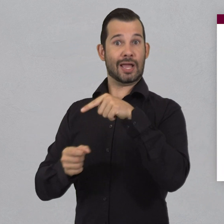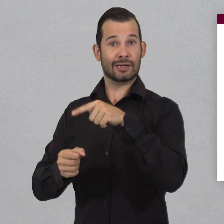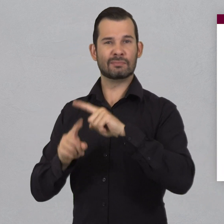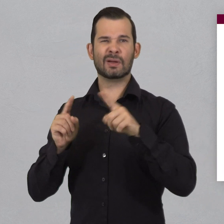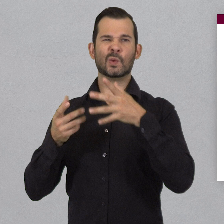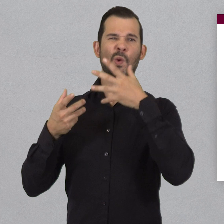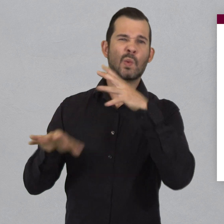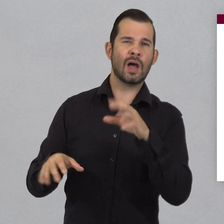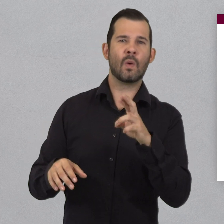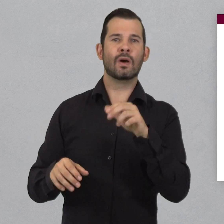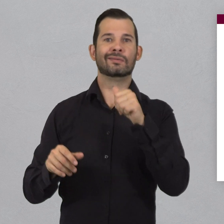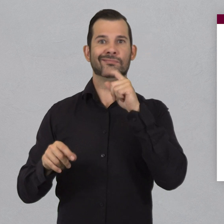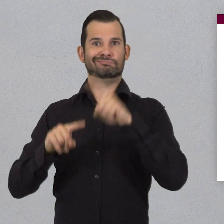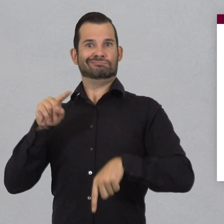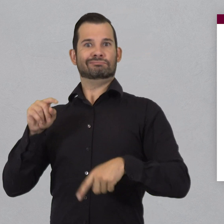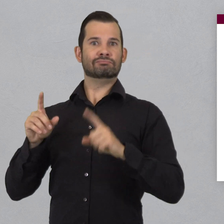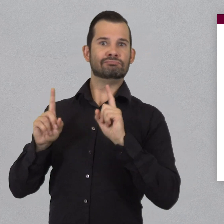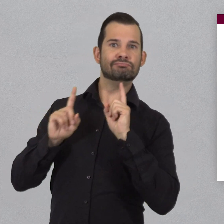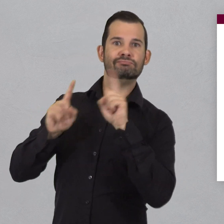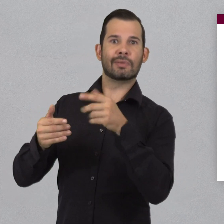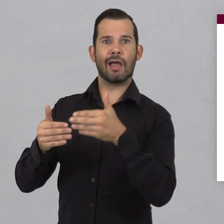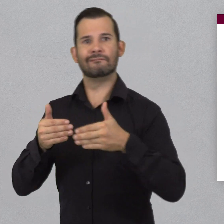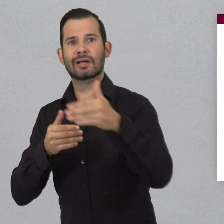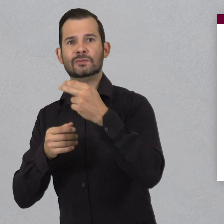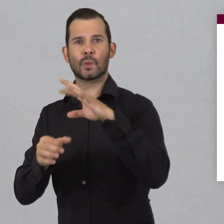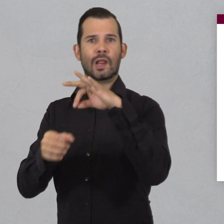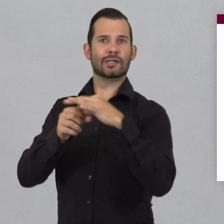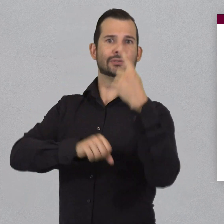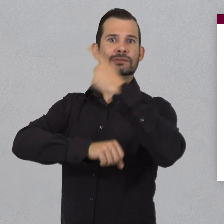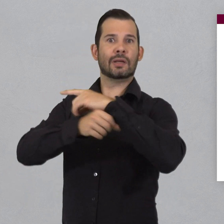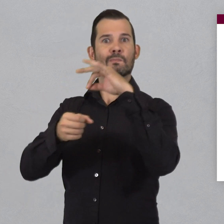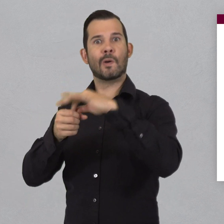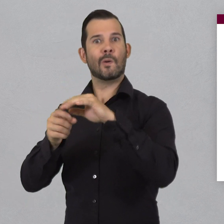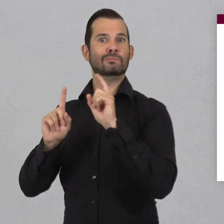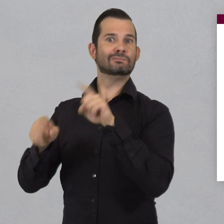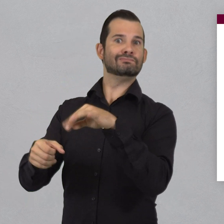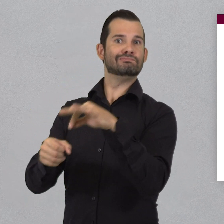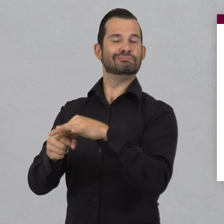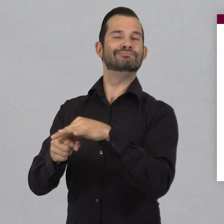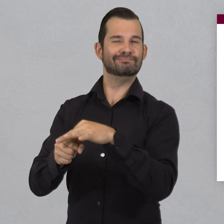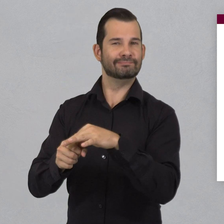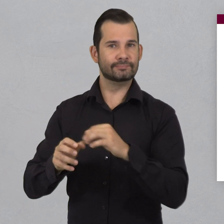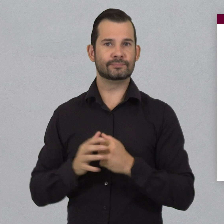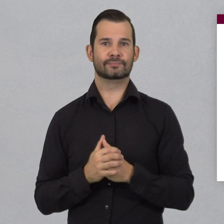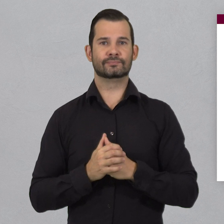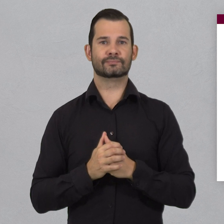but you don’t want or are not able to go to an advance or election day poll to vote